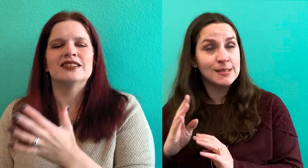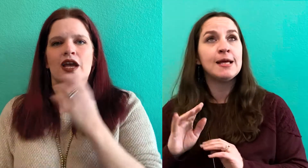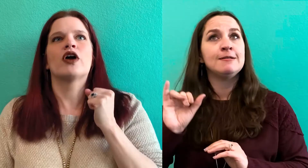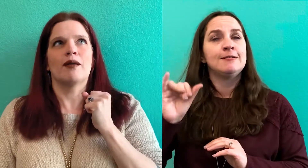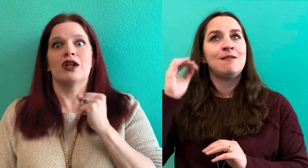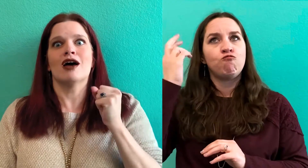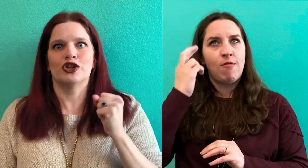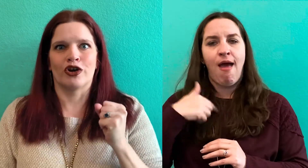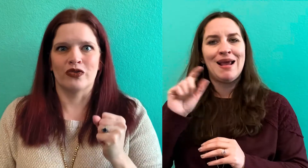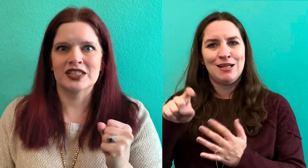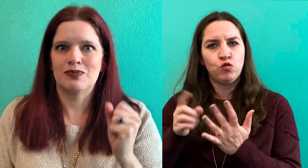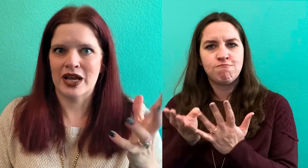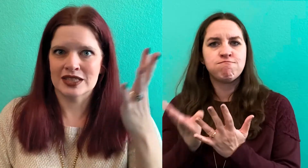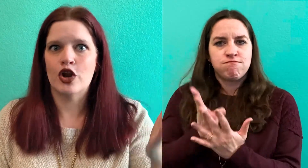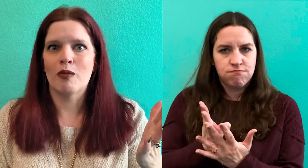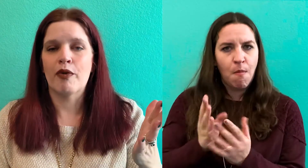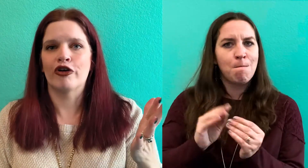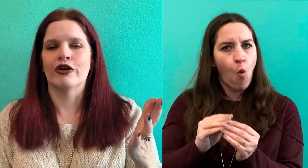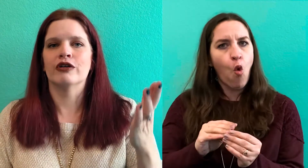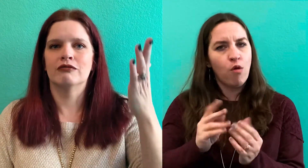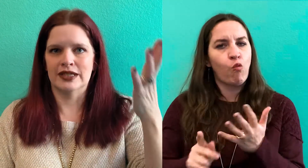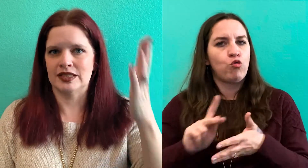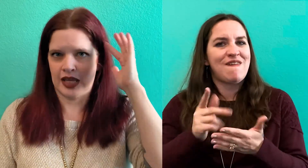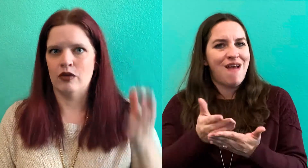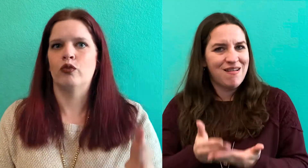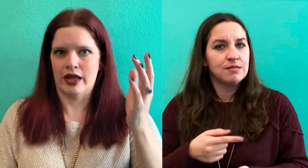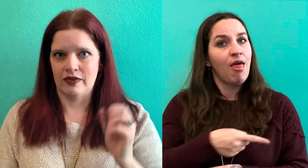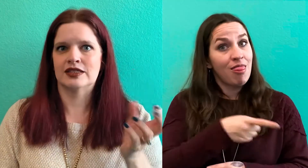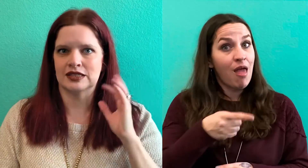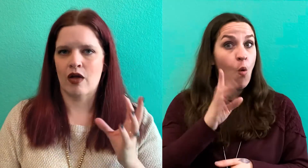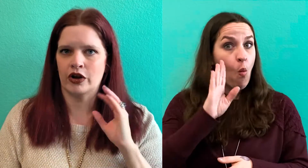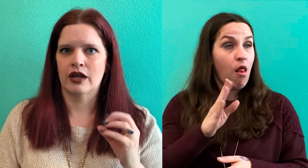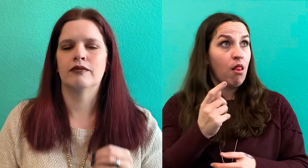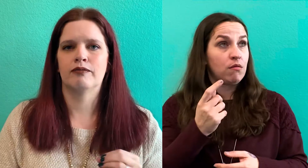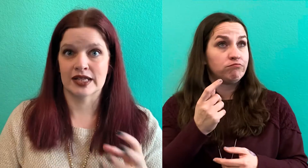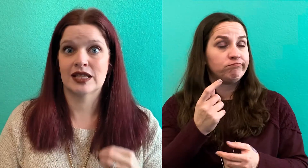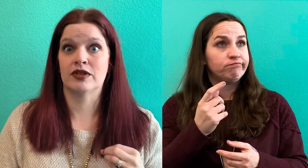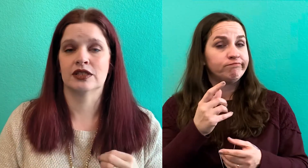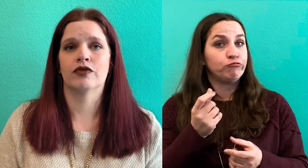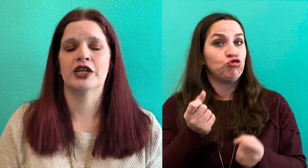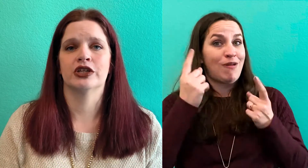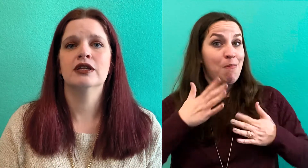say, "okay, I'm going to not sugarcoat this because I know my partner is a T and this is how they're going to accept this information.